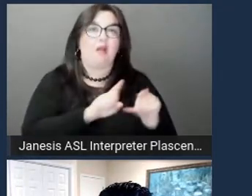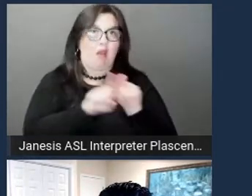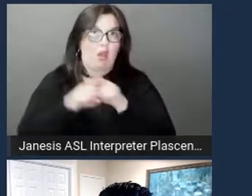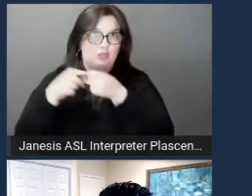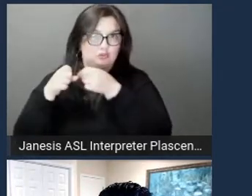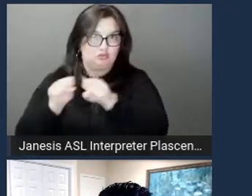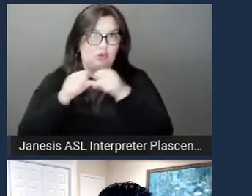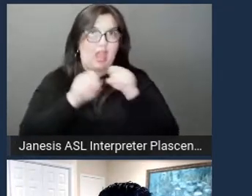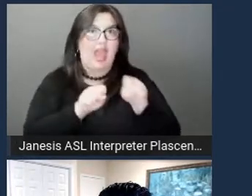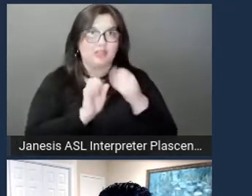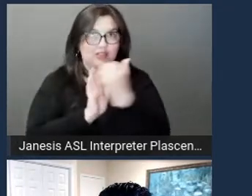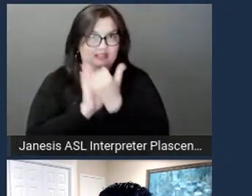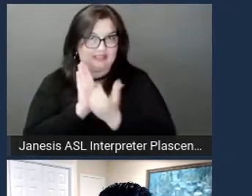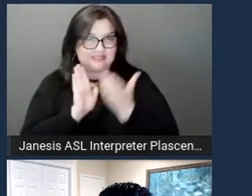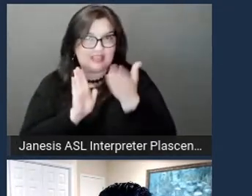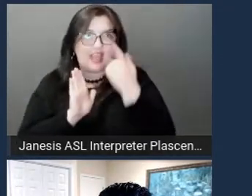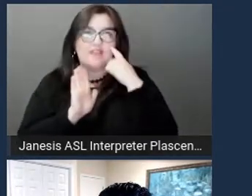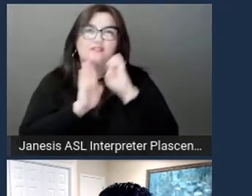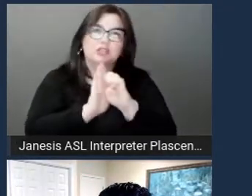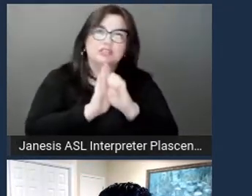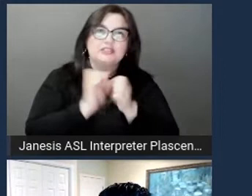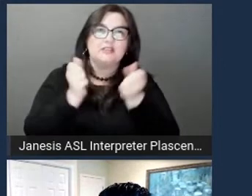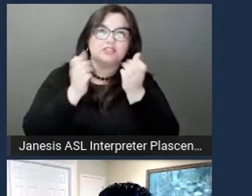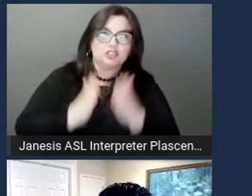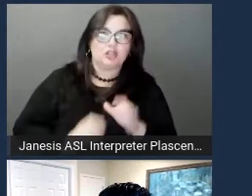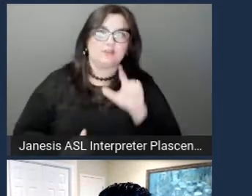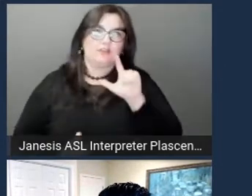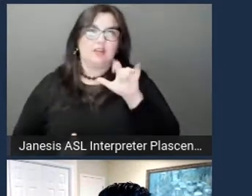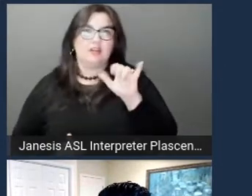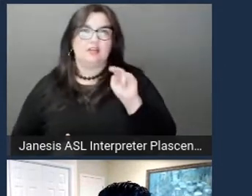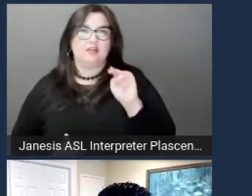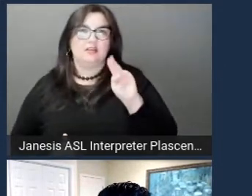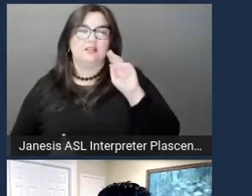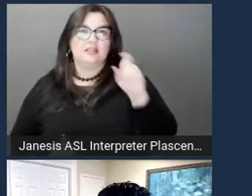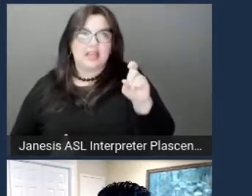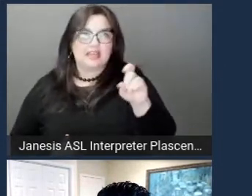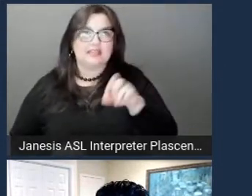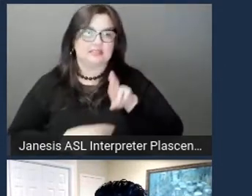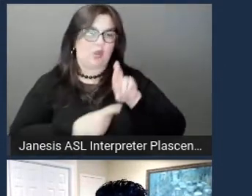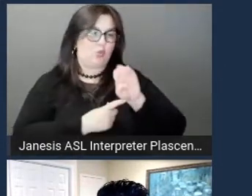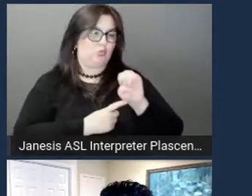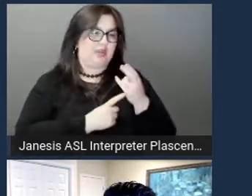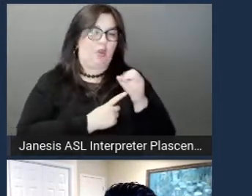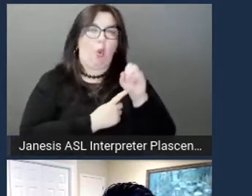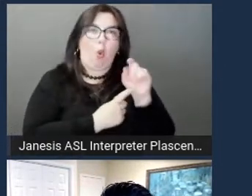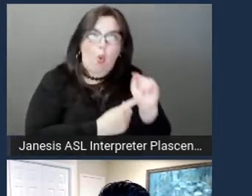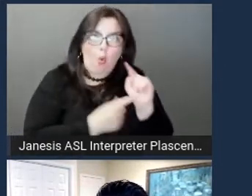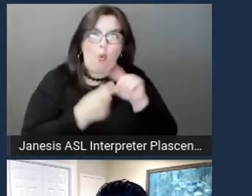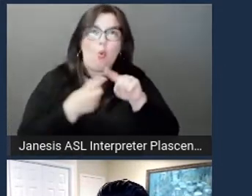like for example, for the server, Linux server, it's saying rehost, and it's saying EC2.